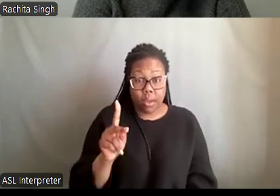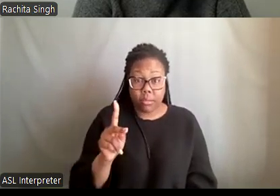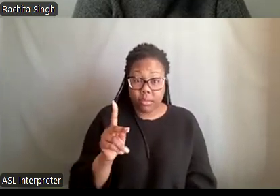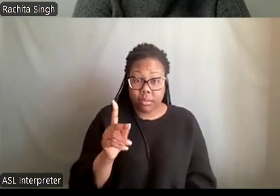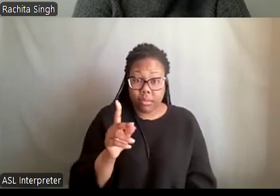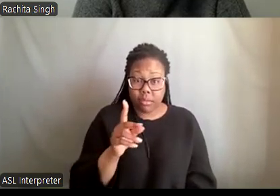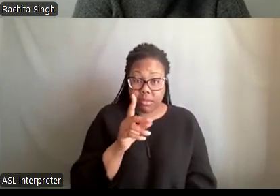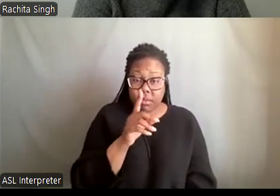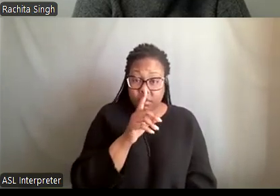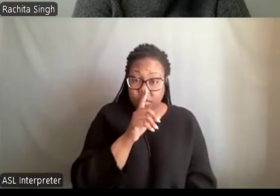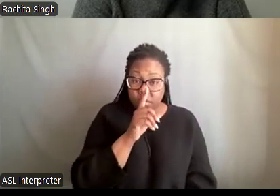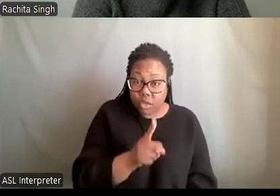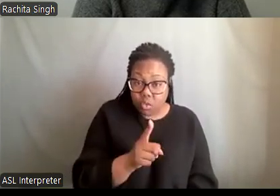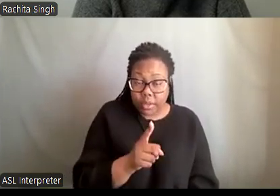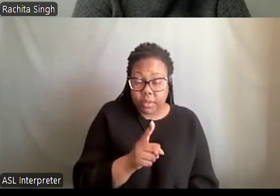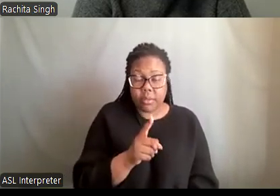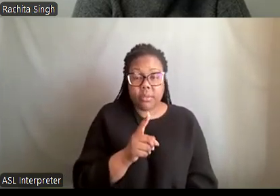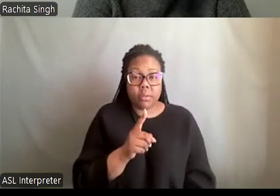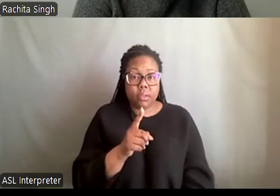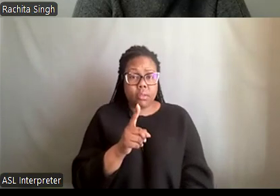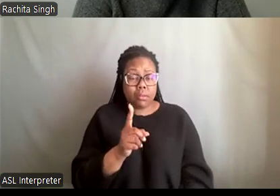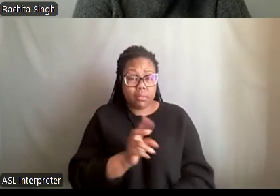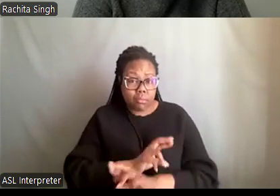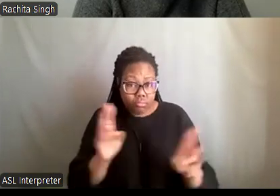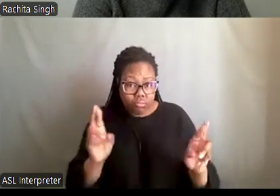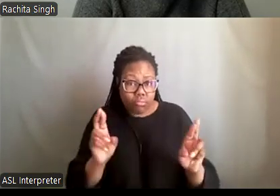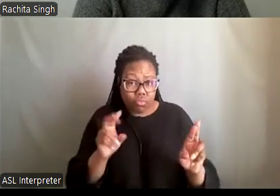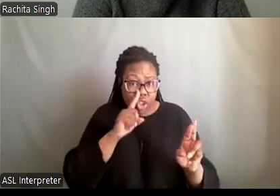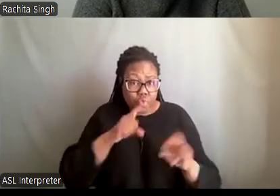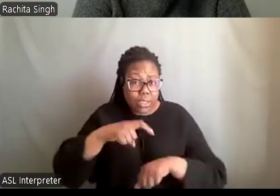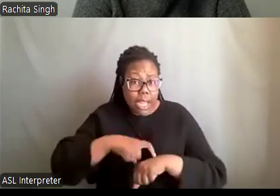necessarily want to do. Okay? Let's get real. This is the